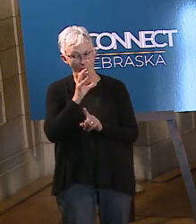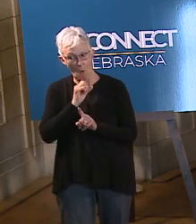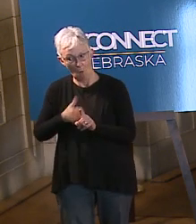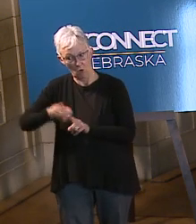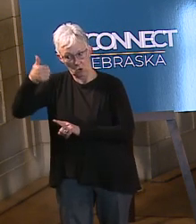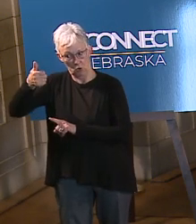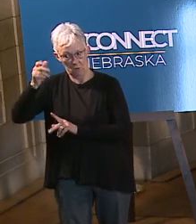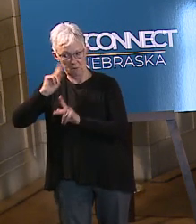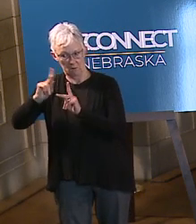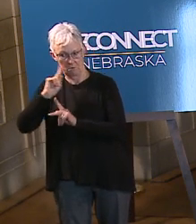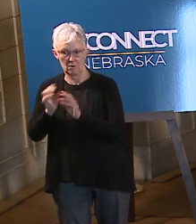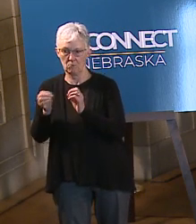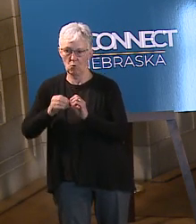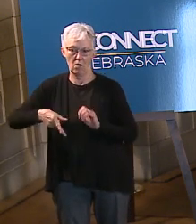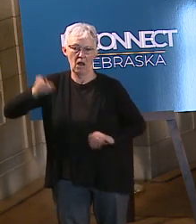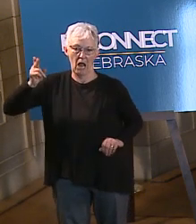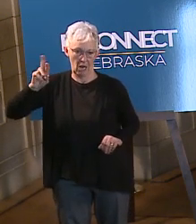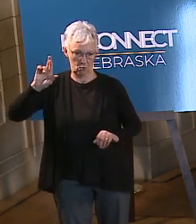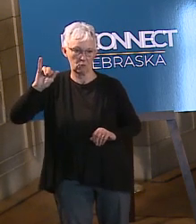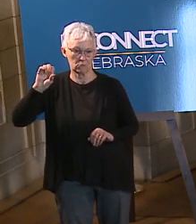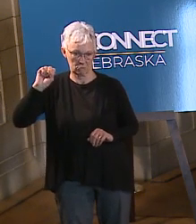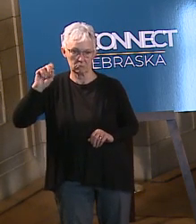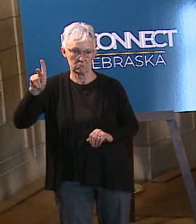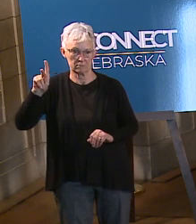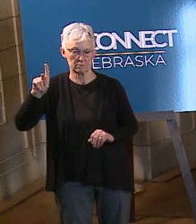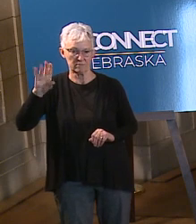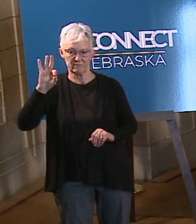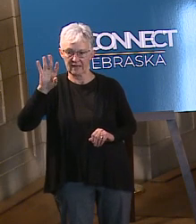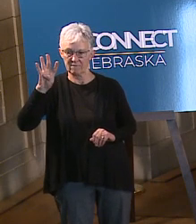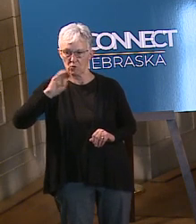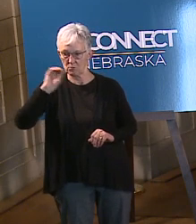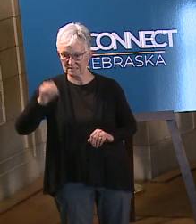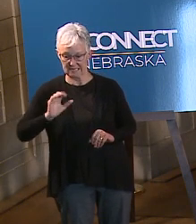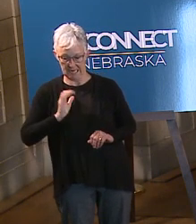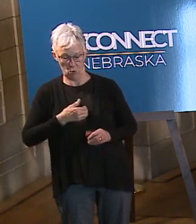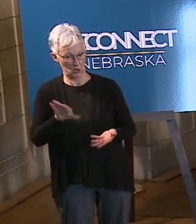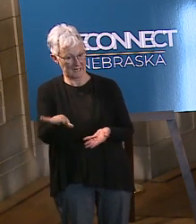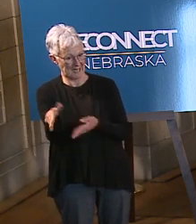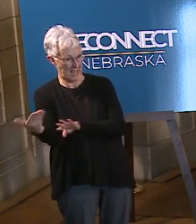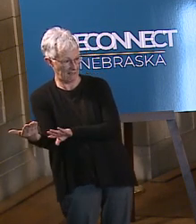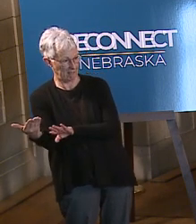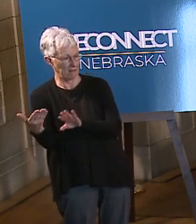HOSPITALIZATIONS, THEY WILL PREVENT DEATH, SO PLEASE GET VACCINATED. THE OLDER YOU ARE, THE MORE AT